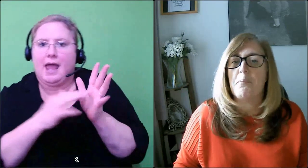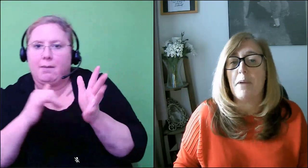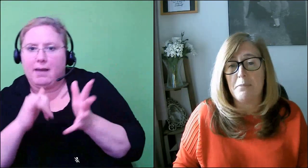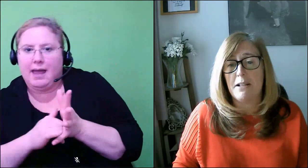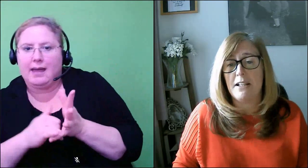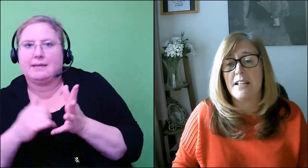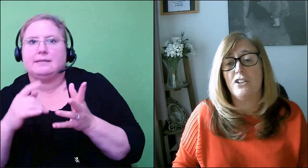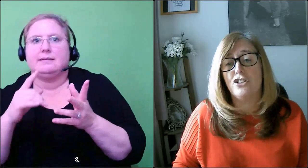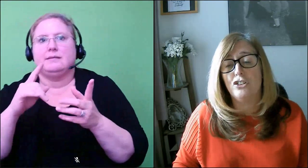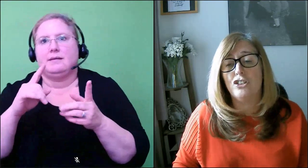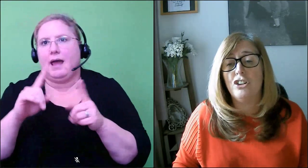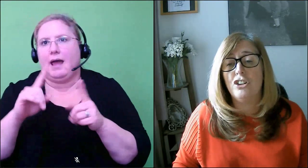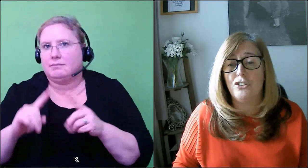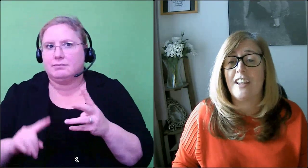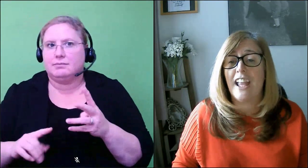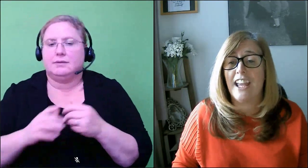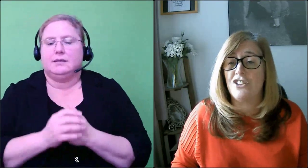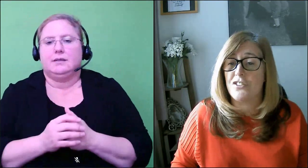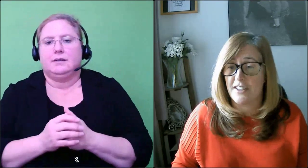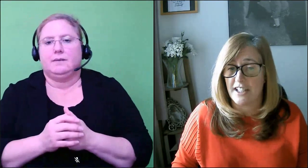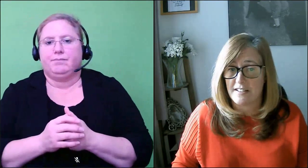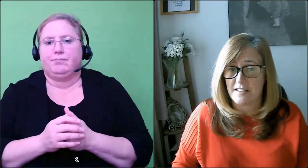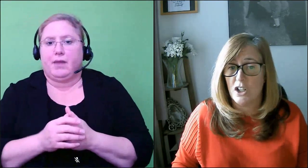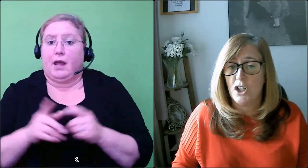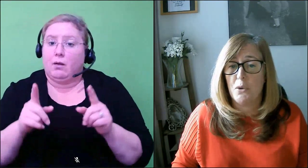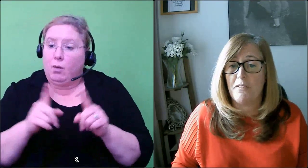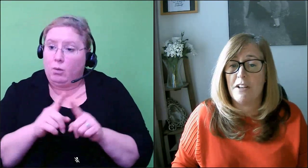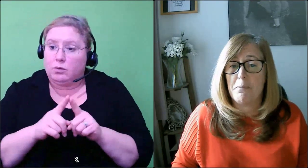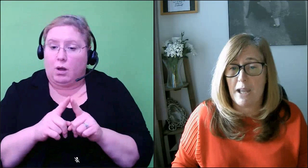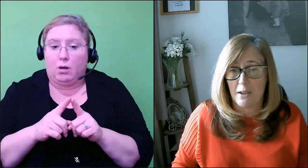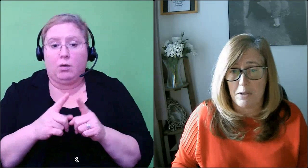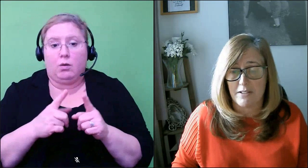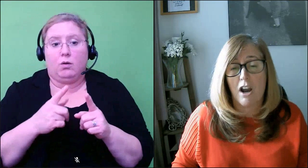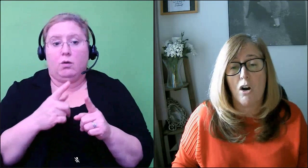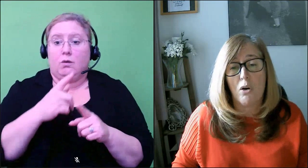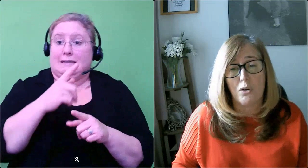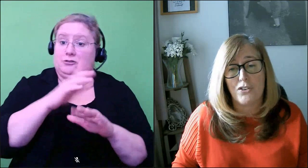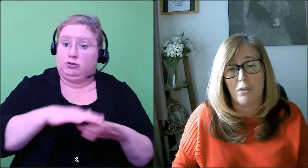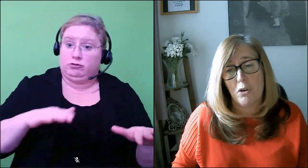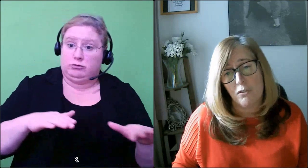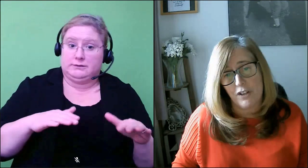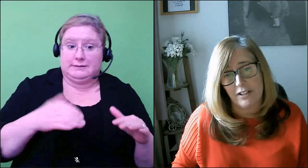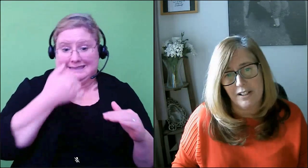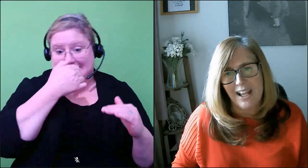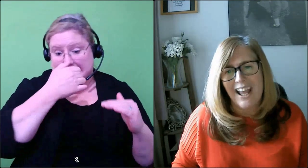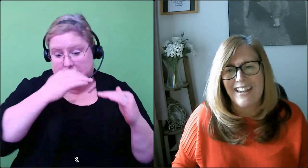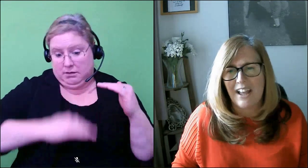It's also important to note that [indiscernible] and children under the age of 6 who have an